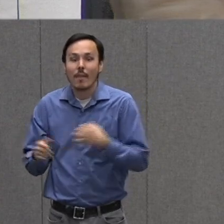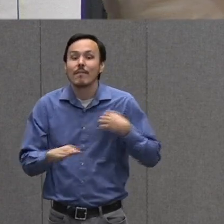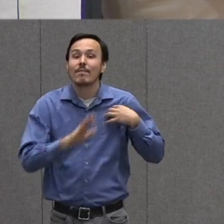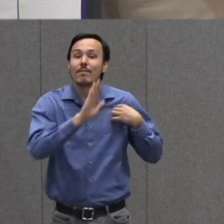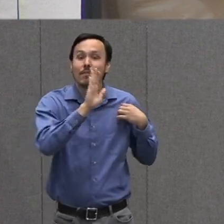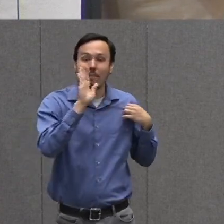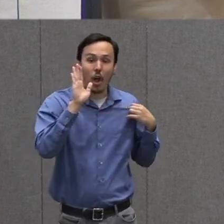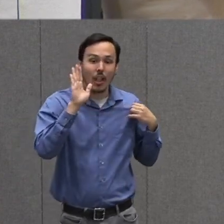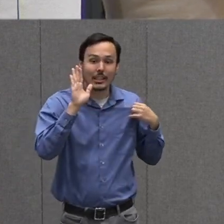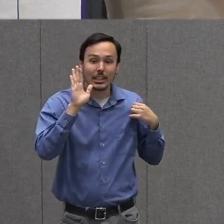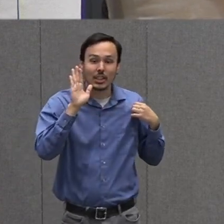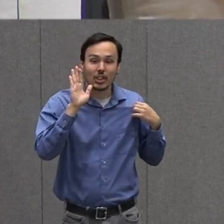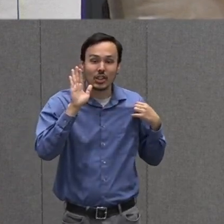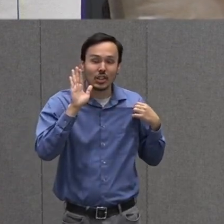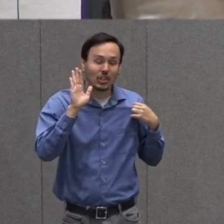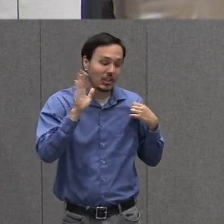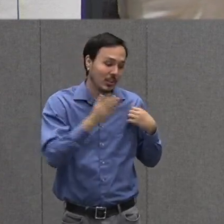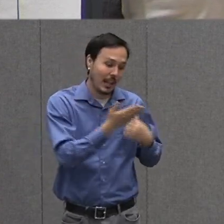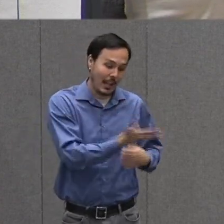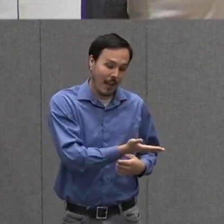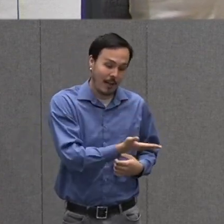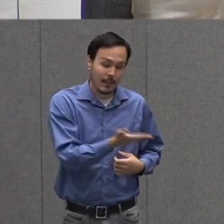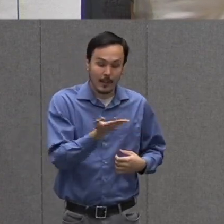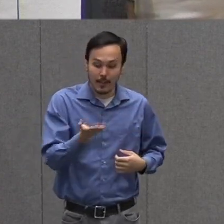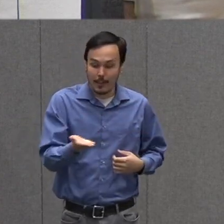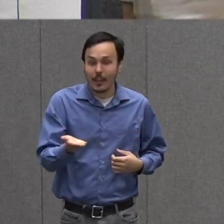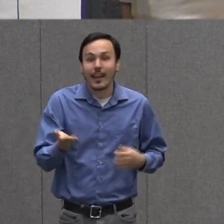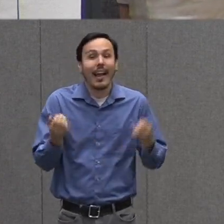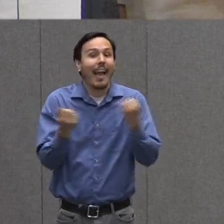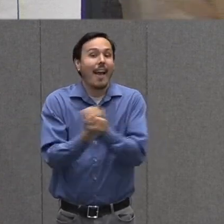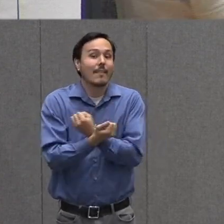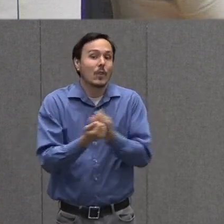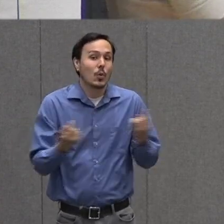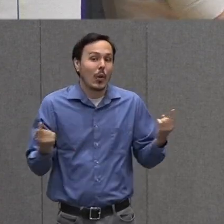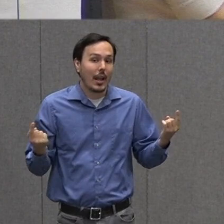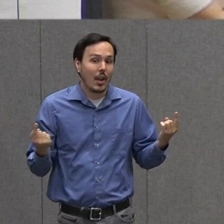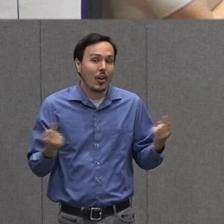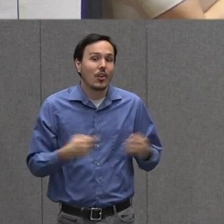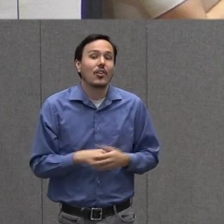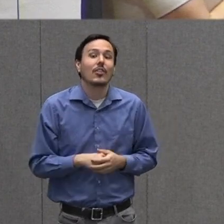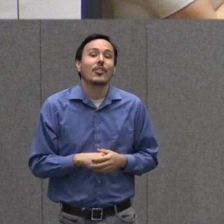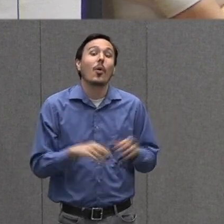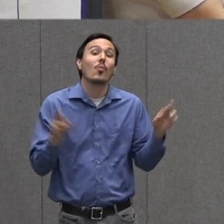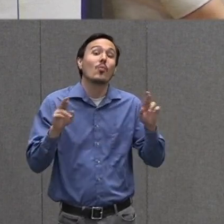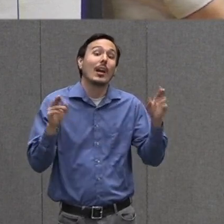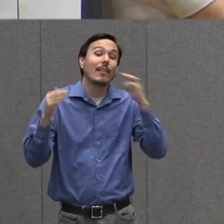volunteers, volunteers everywhere. Ready for the next one?